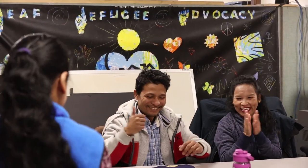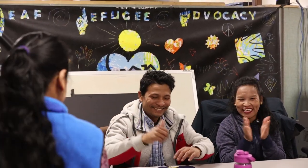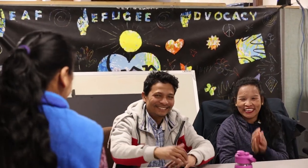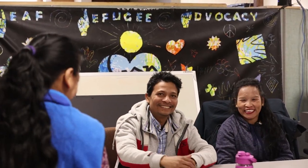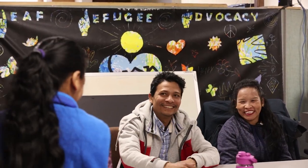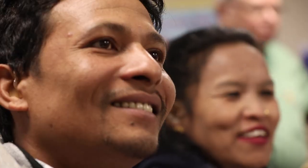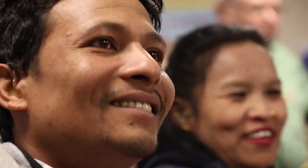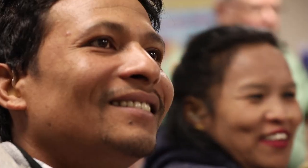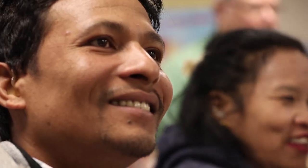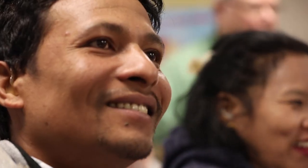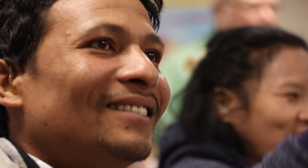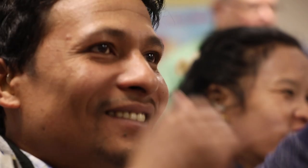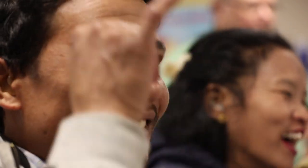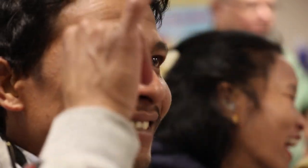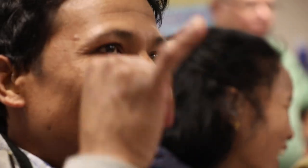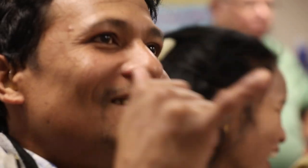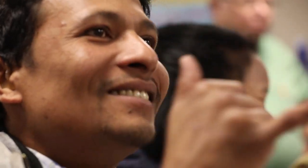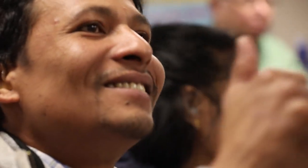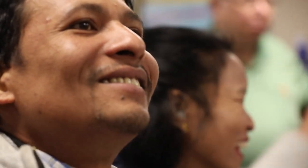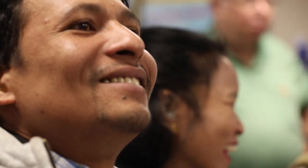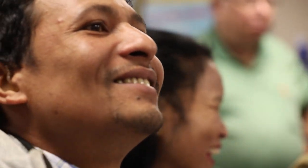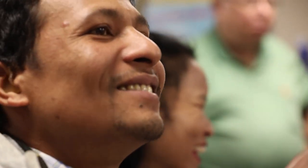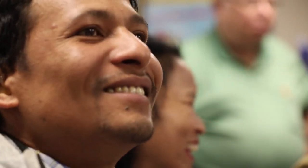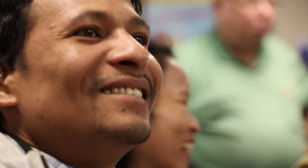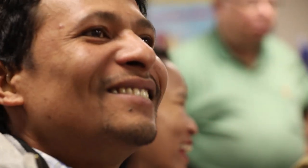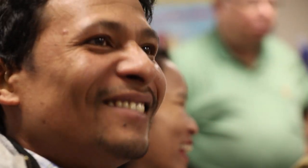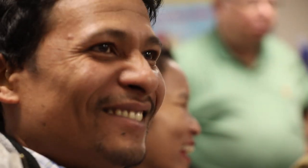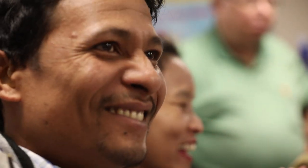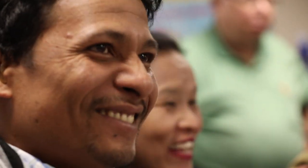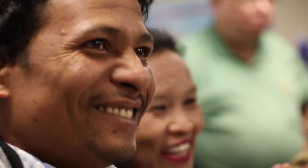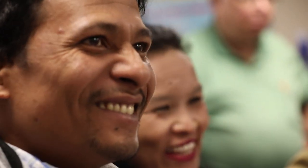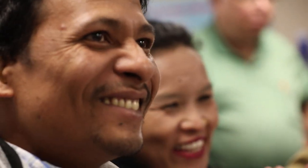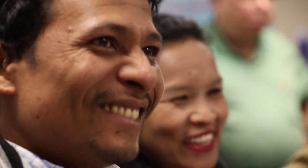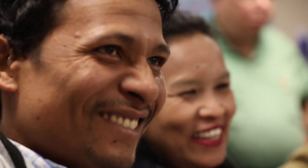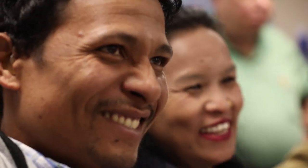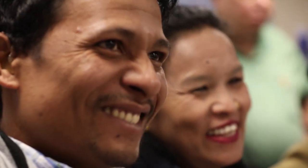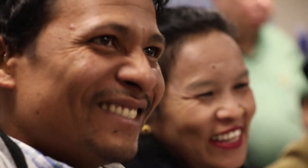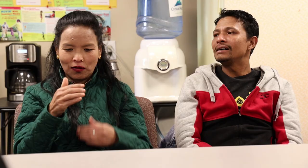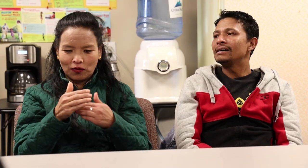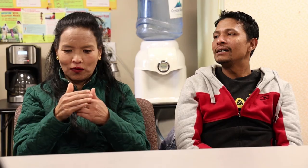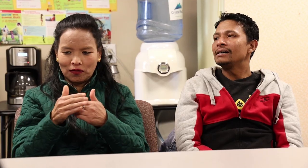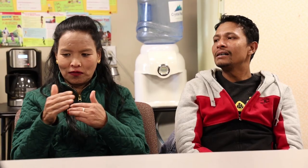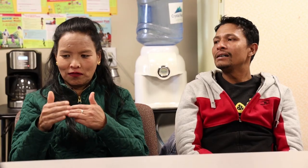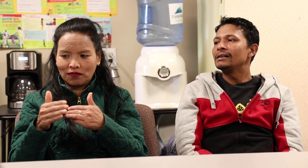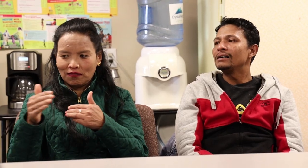(Sangita) until we got to the Deaf Refugee Advocacy. We got to learn sign language.